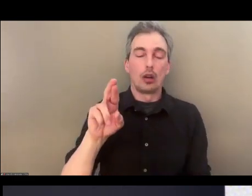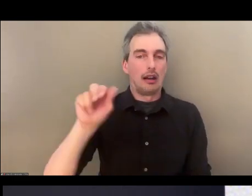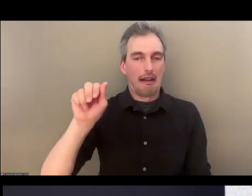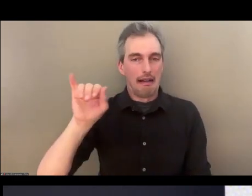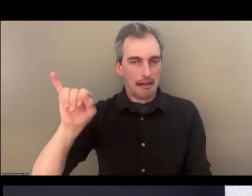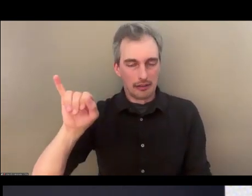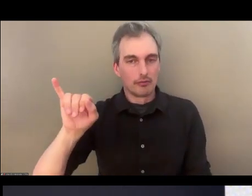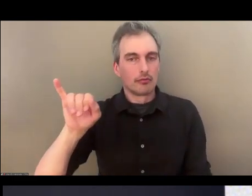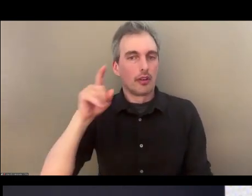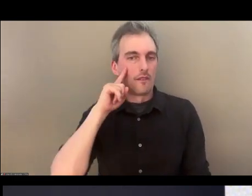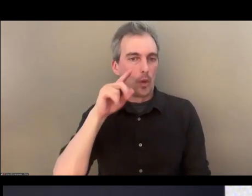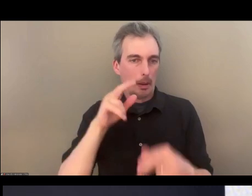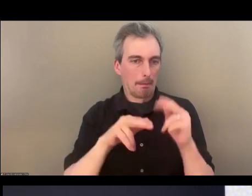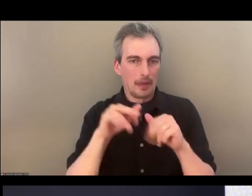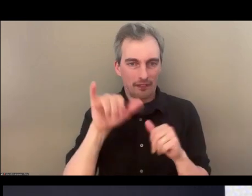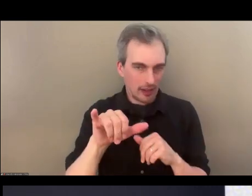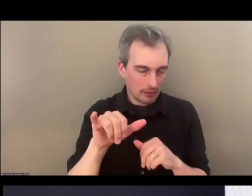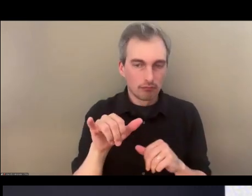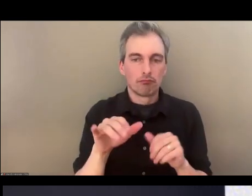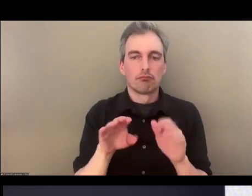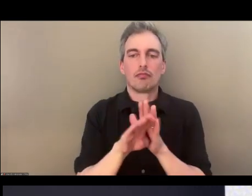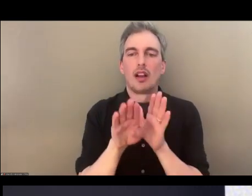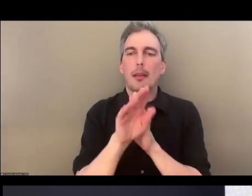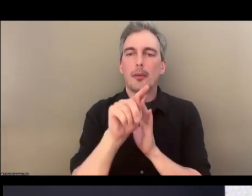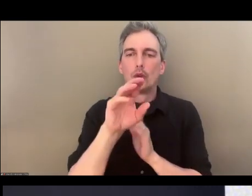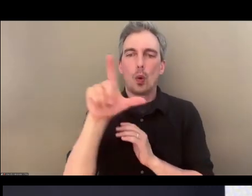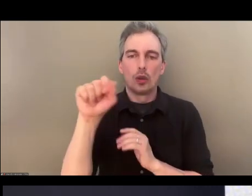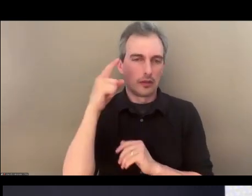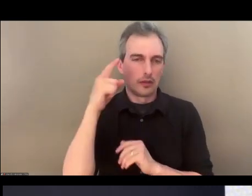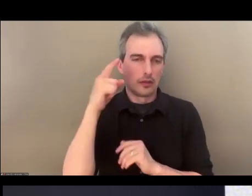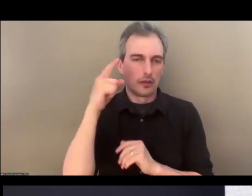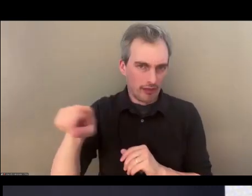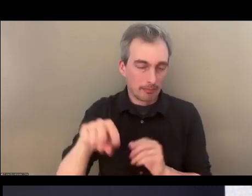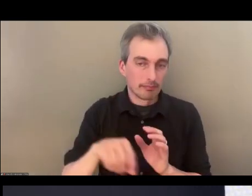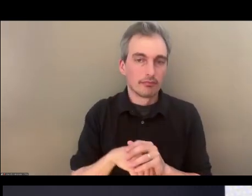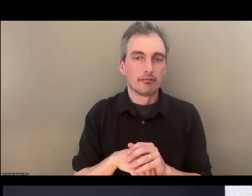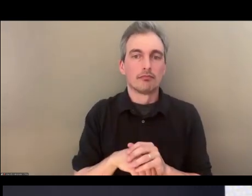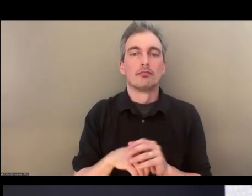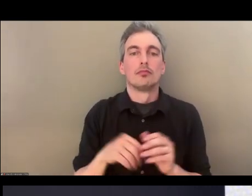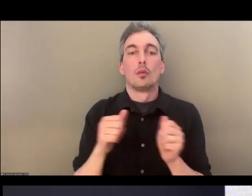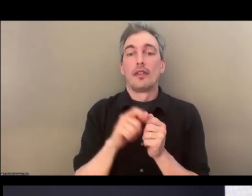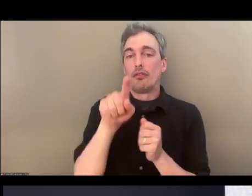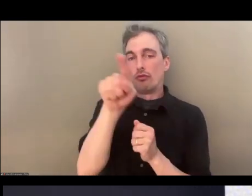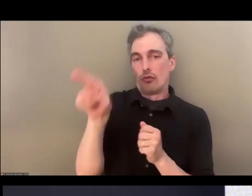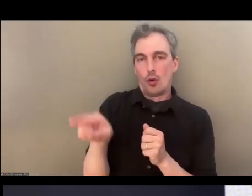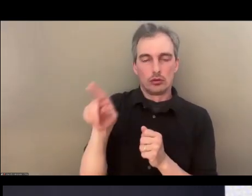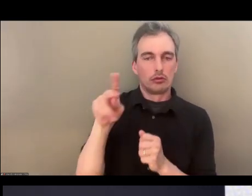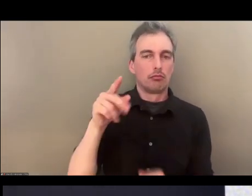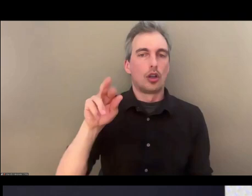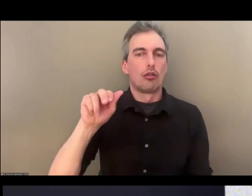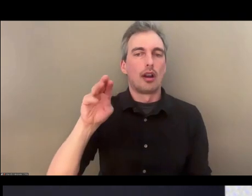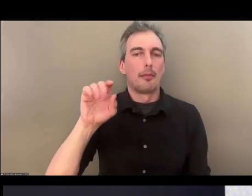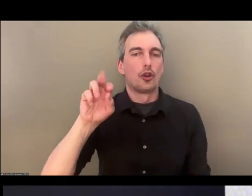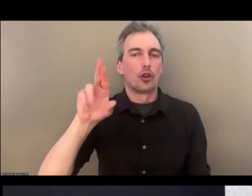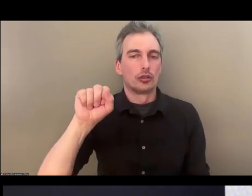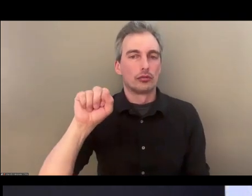tools based on these parameters. I only want to look at links that occur inside of main.